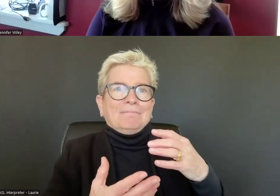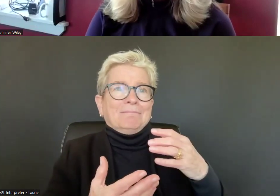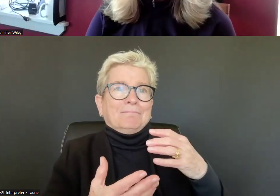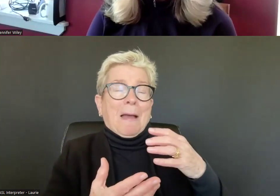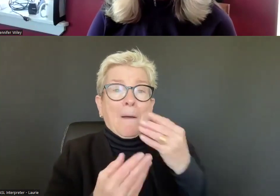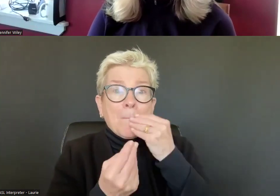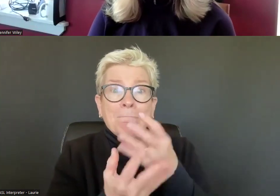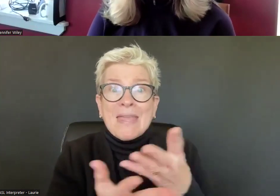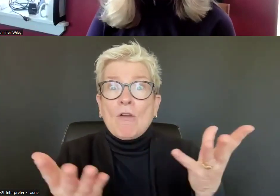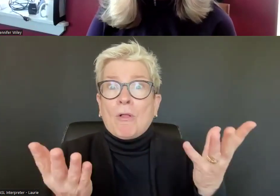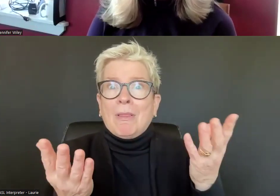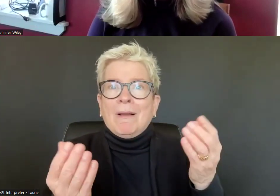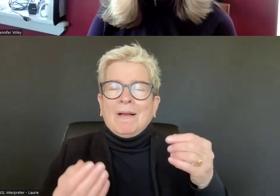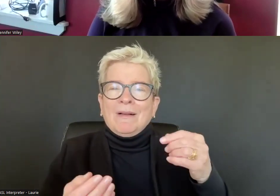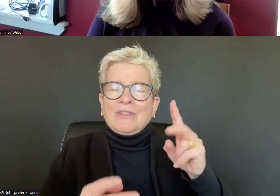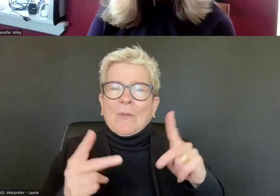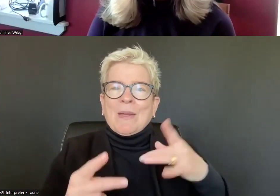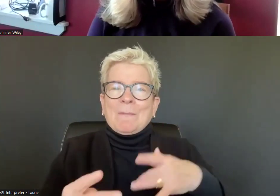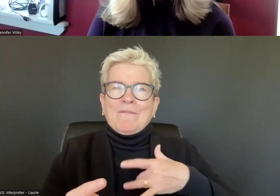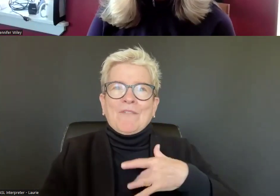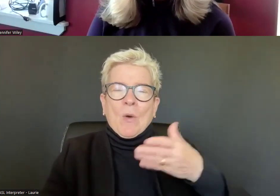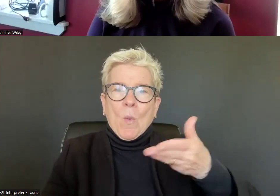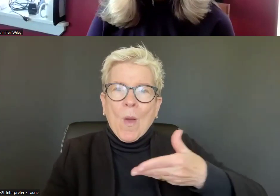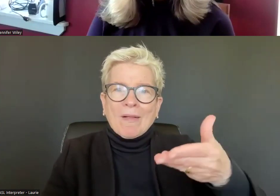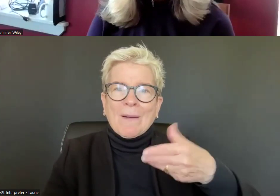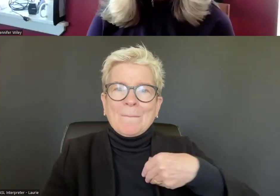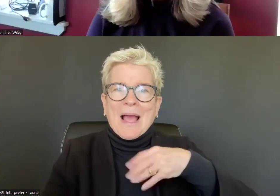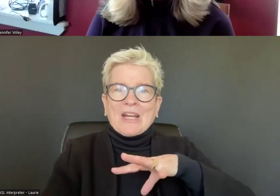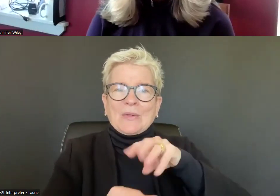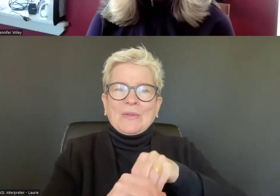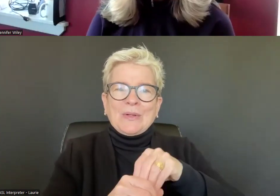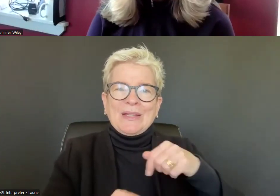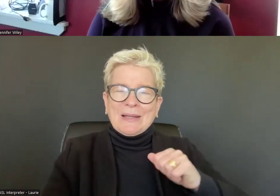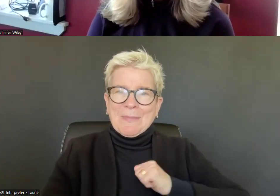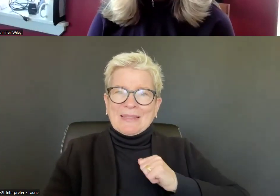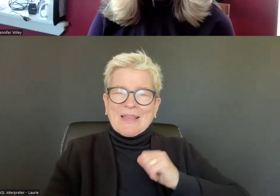and included. I think like as a parent I think about you know, like my kids are in elementary